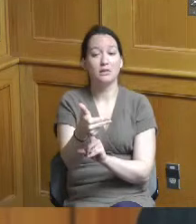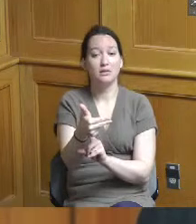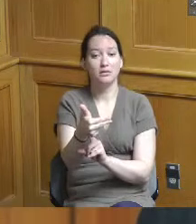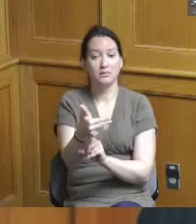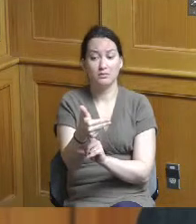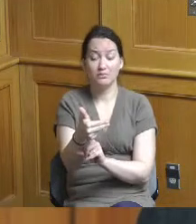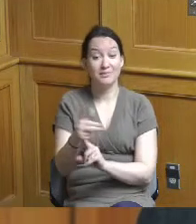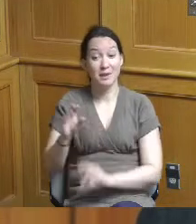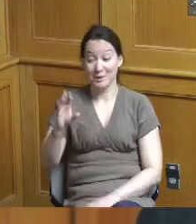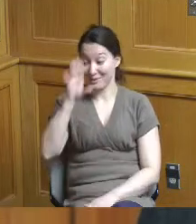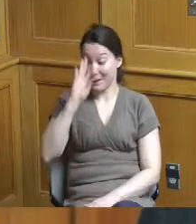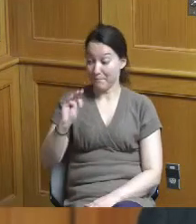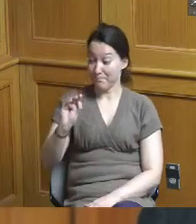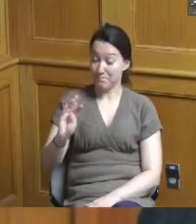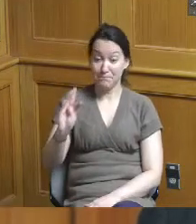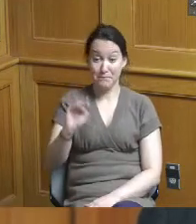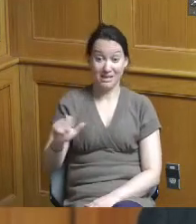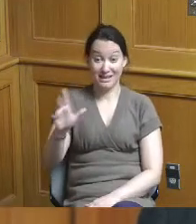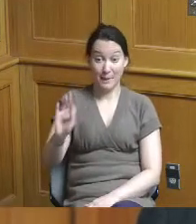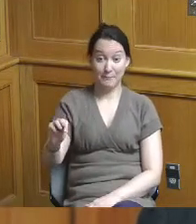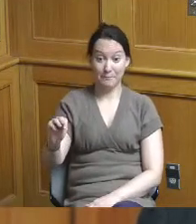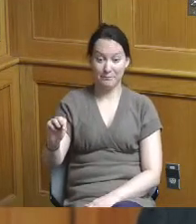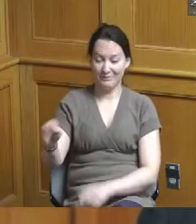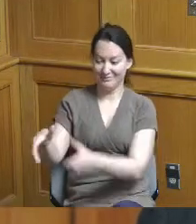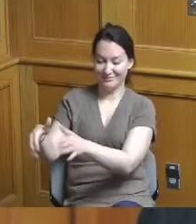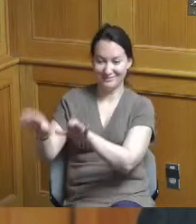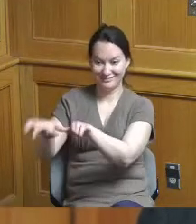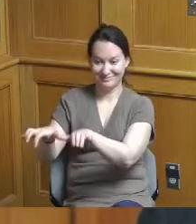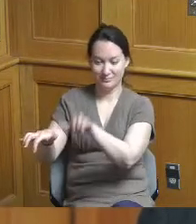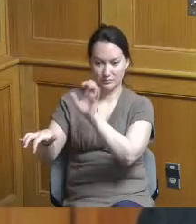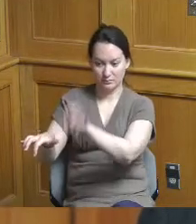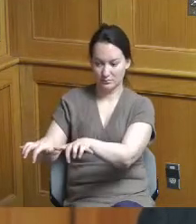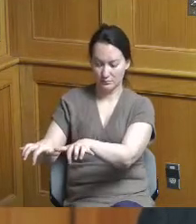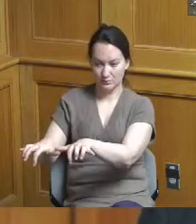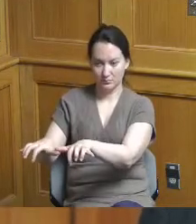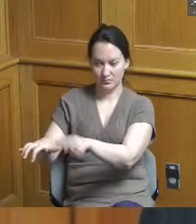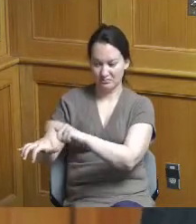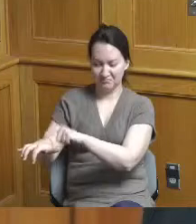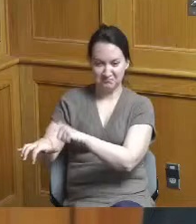with the Millennium standing on the site next to the convention center there was no interest